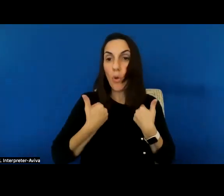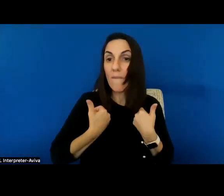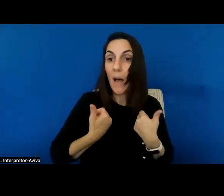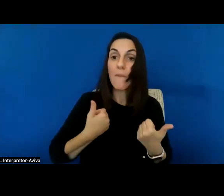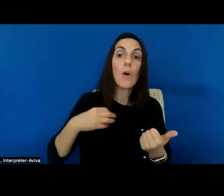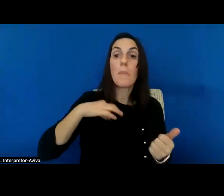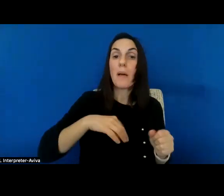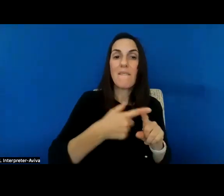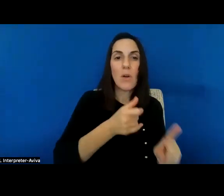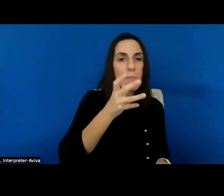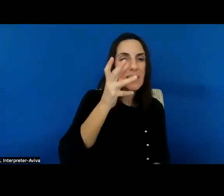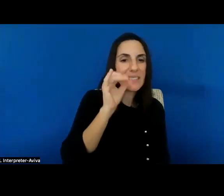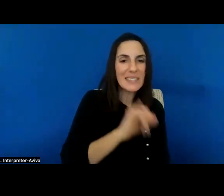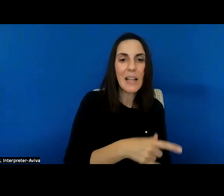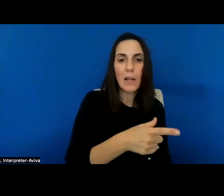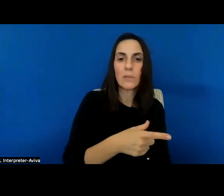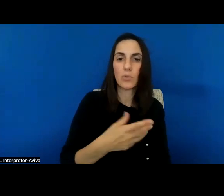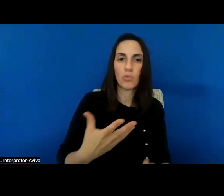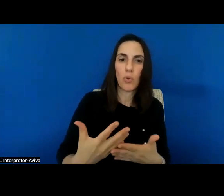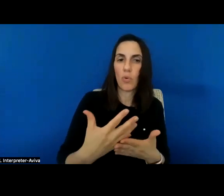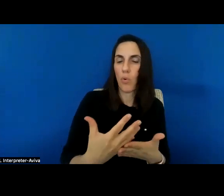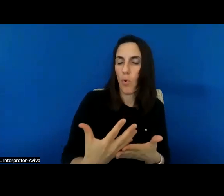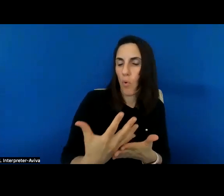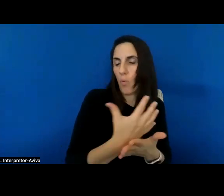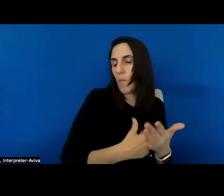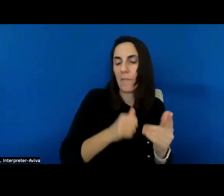11:33:23 Those are earned, not impacted on able whatsoever.